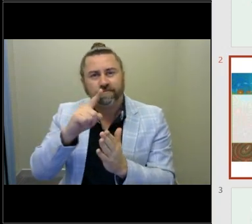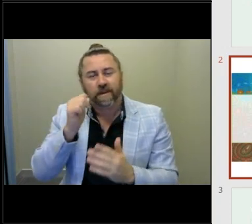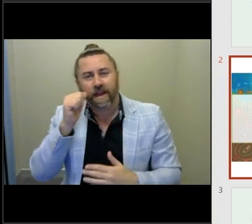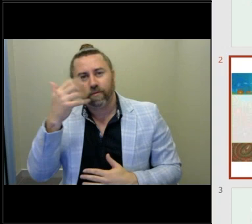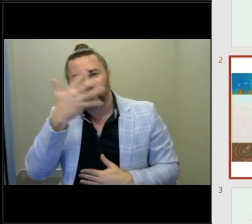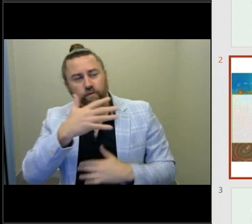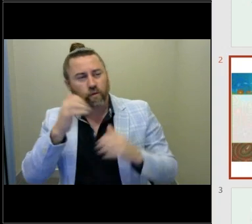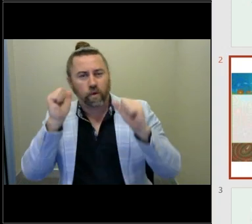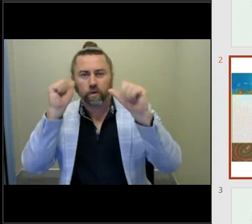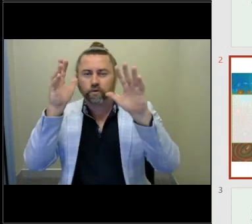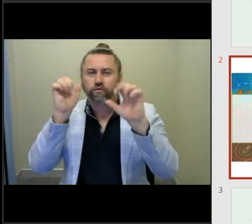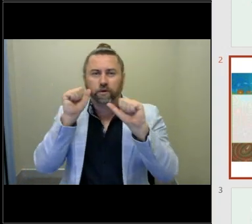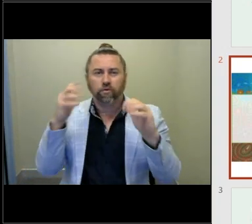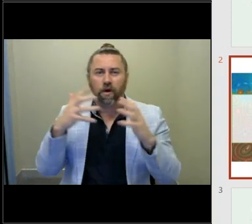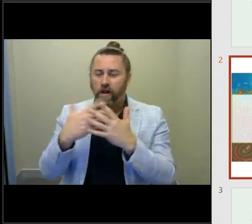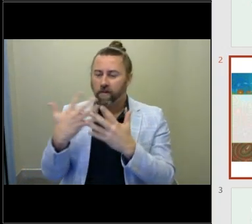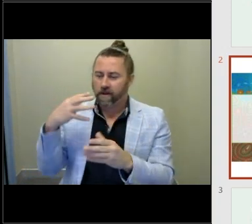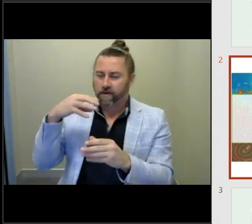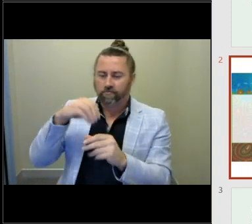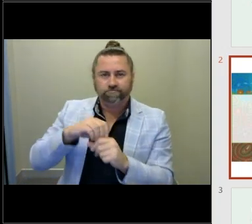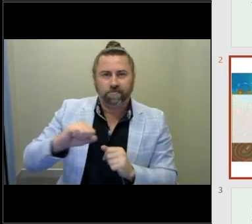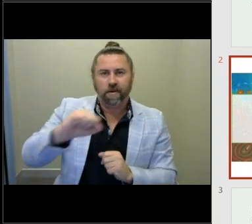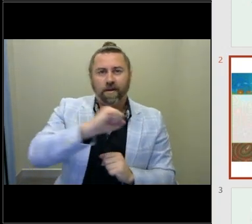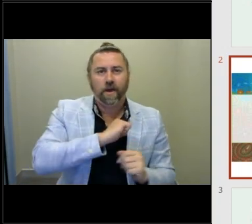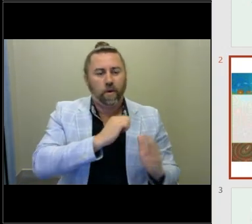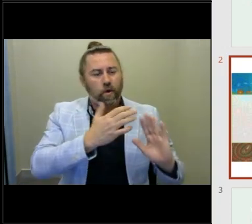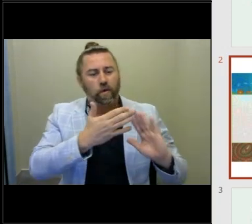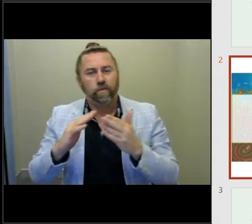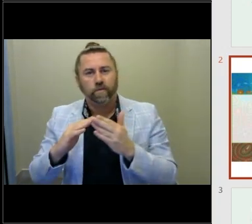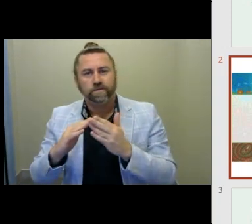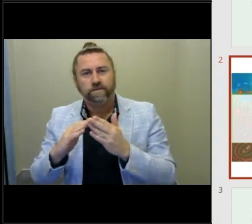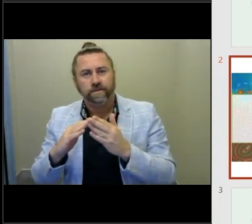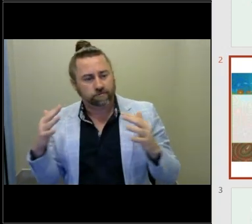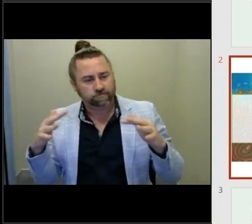our community and improving our legal system.